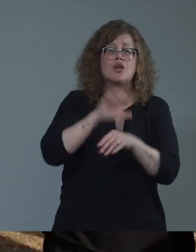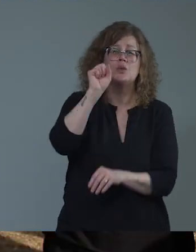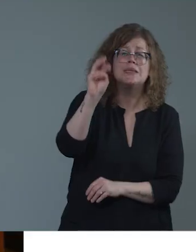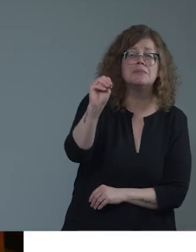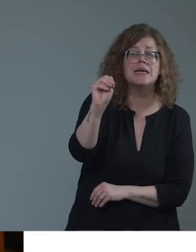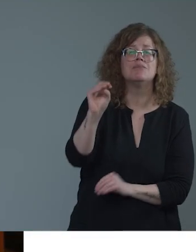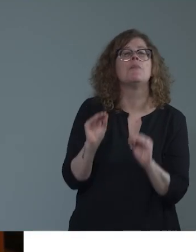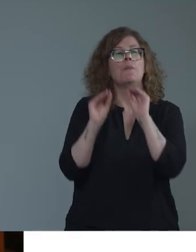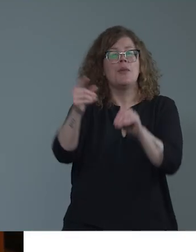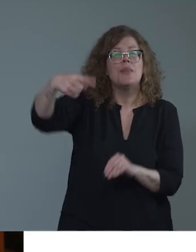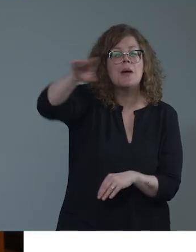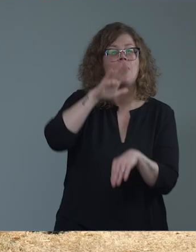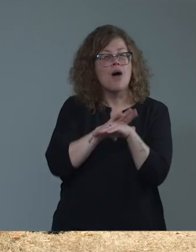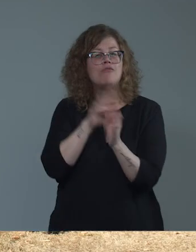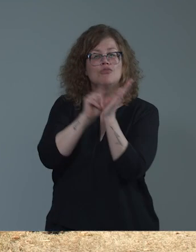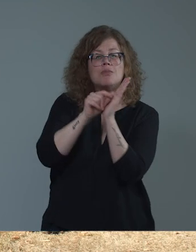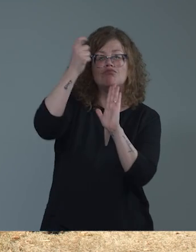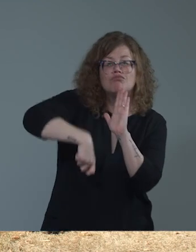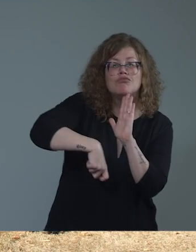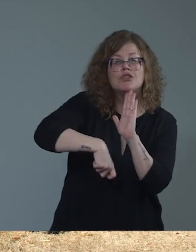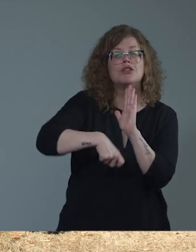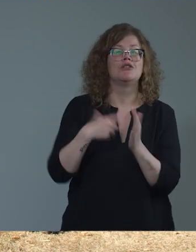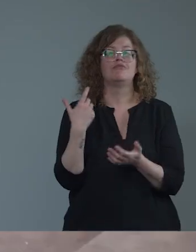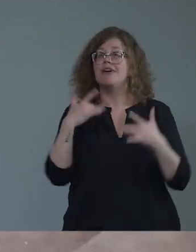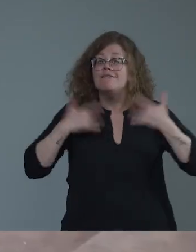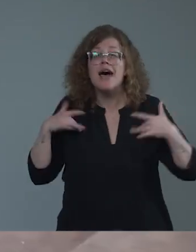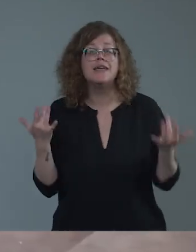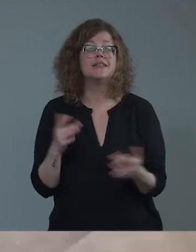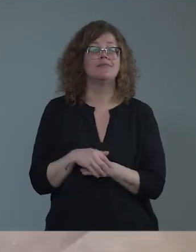They often want to meet the artists. They want to know about the journey. So celebrating the